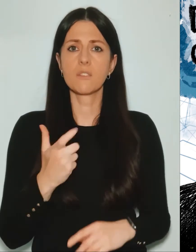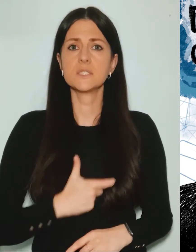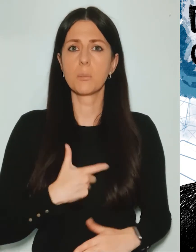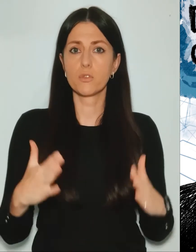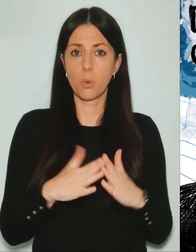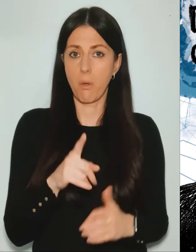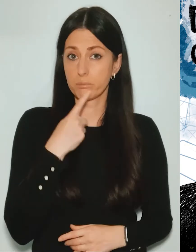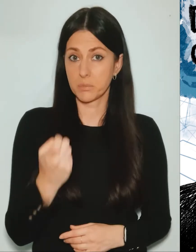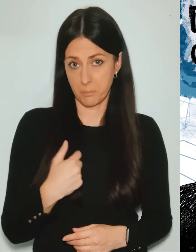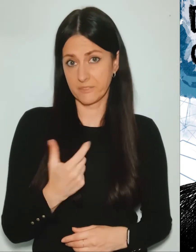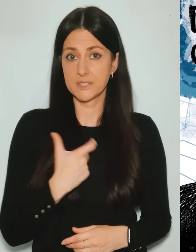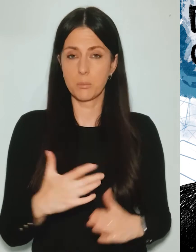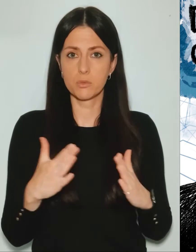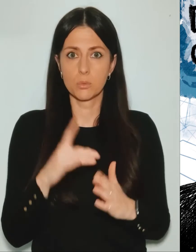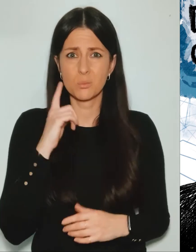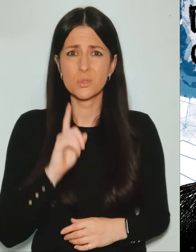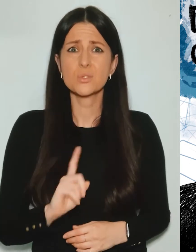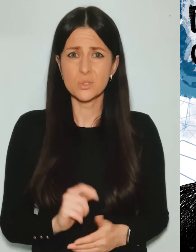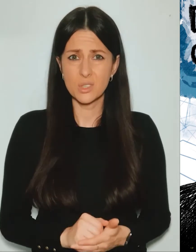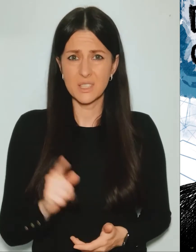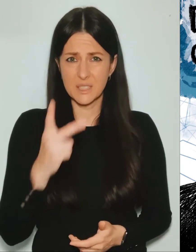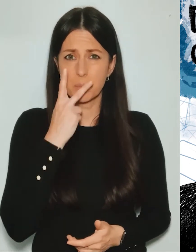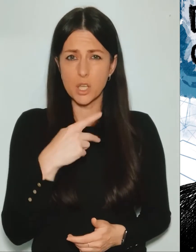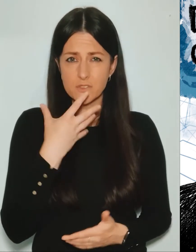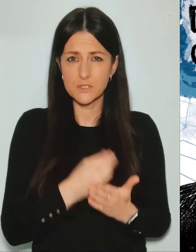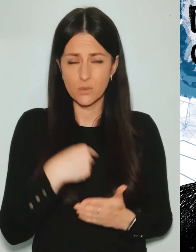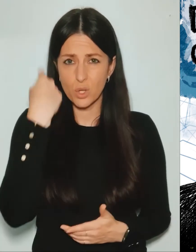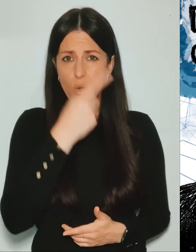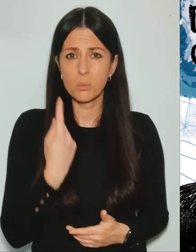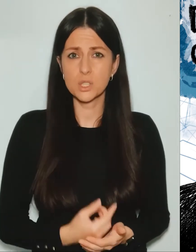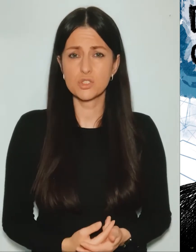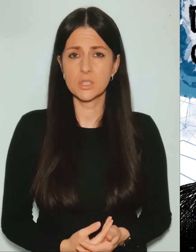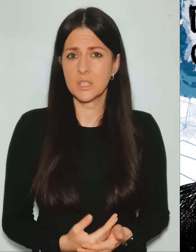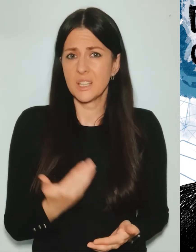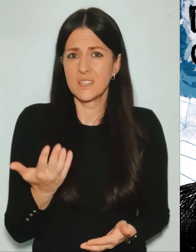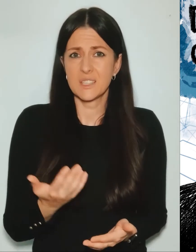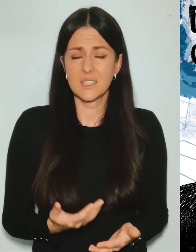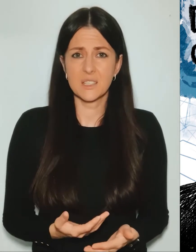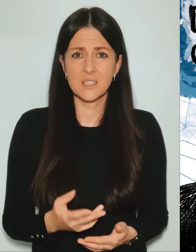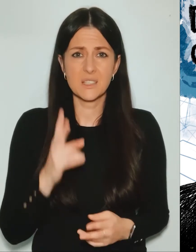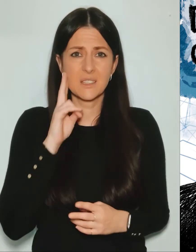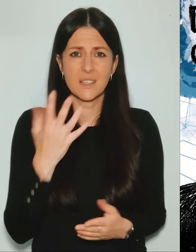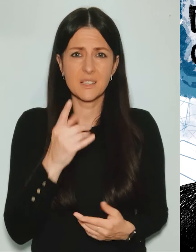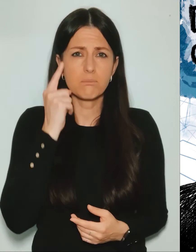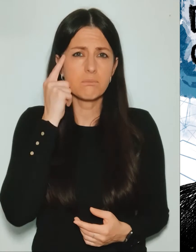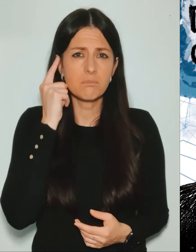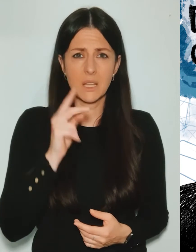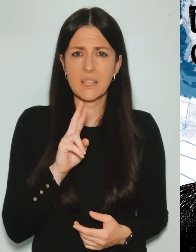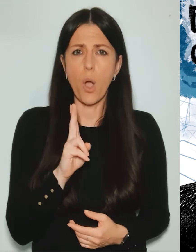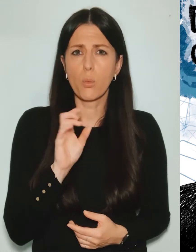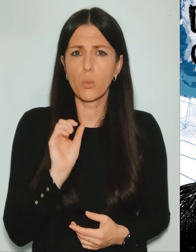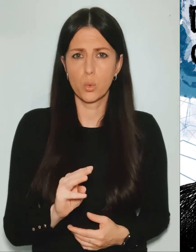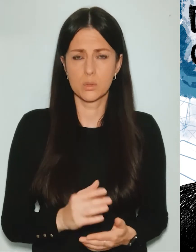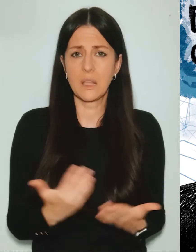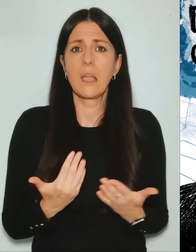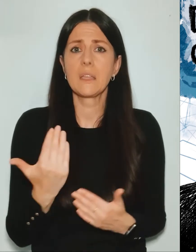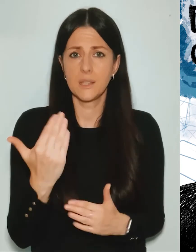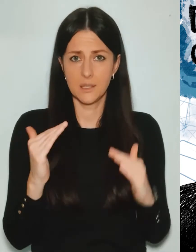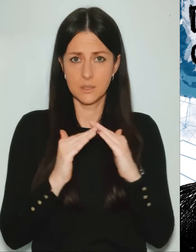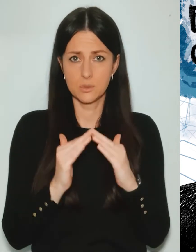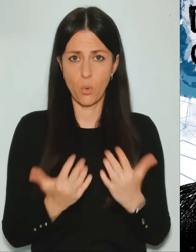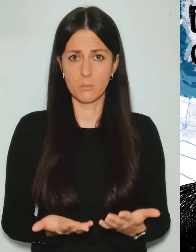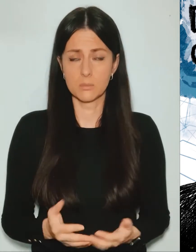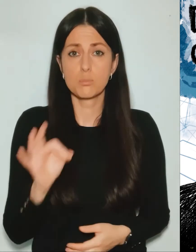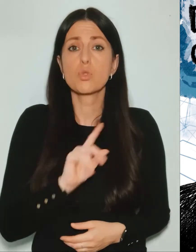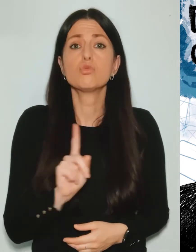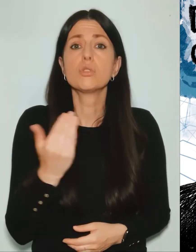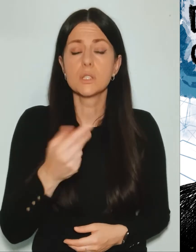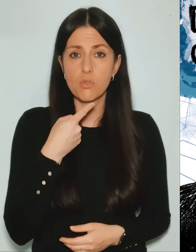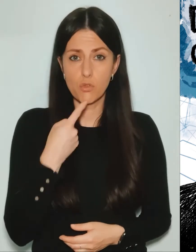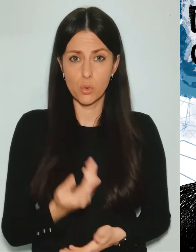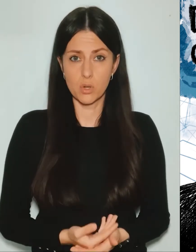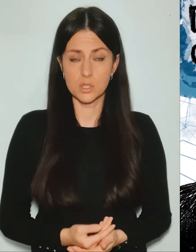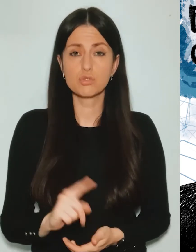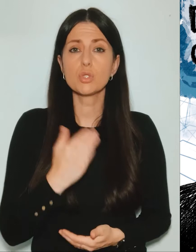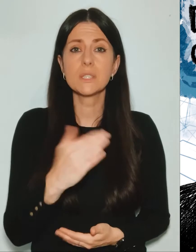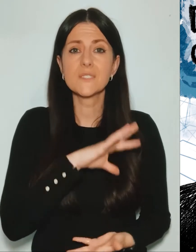I think, "God, have you seen your face? You're more like some Yakut! What home? What are you talking about?"